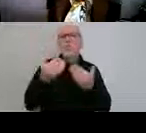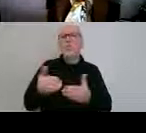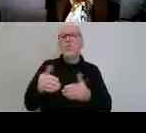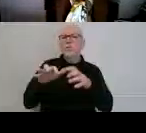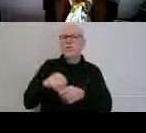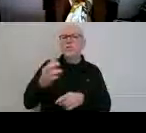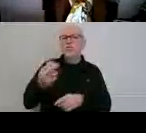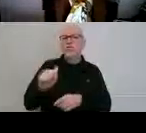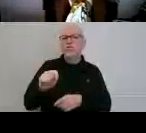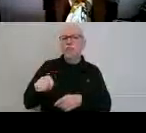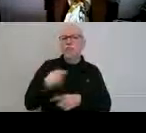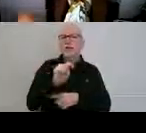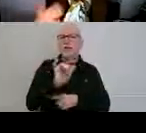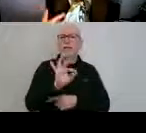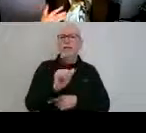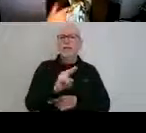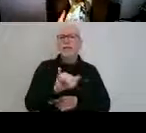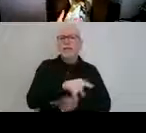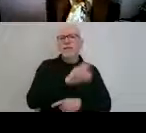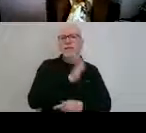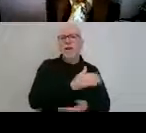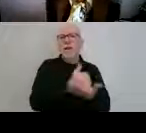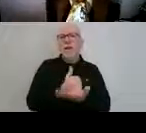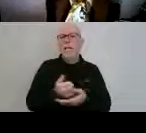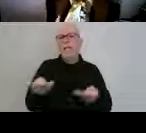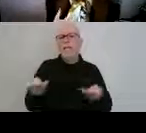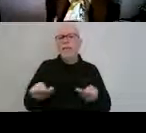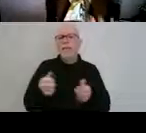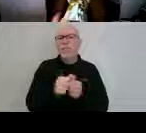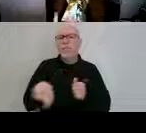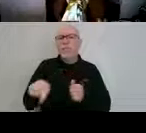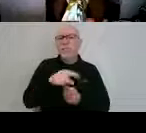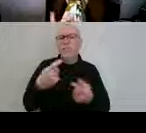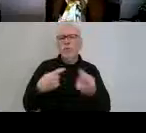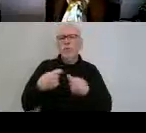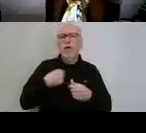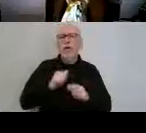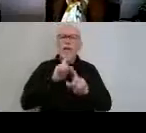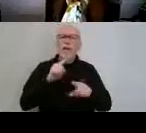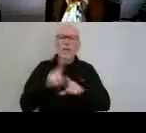and Tiffany will jump in and help moderate those and so I can answer them as we sort of go along.